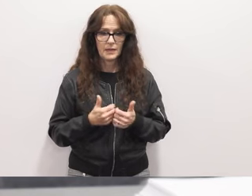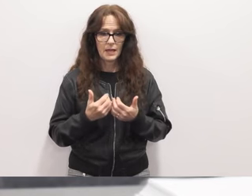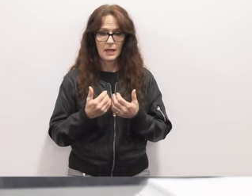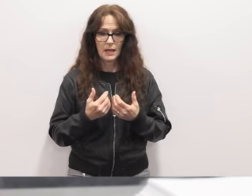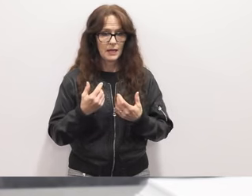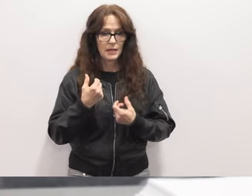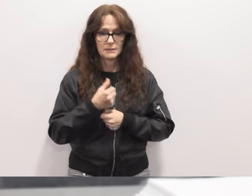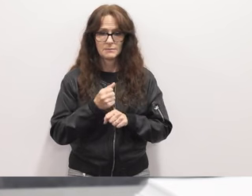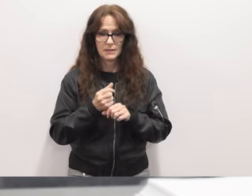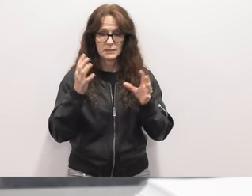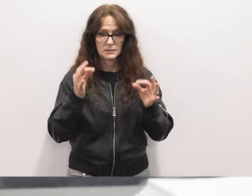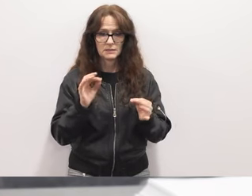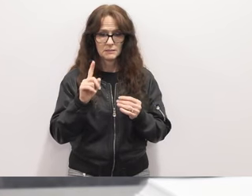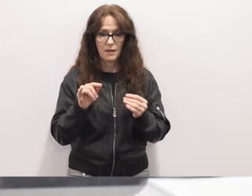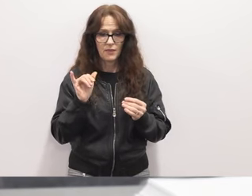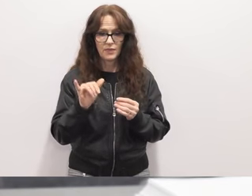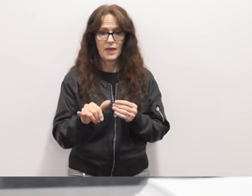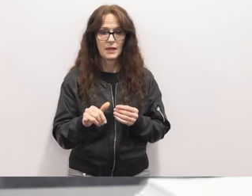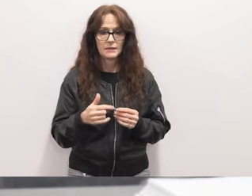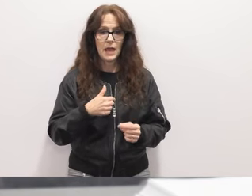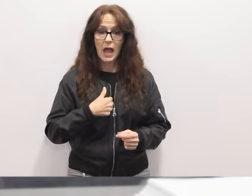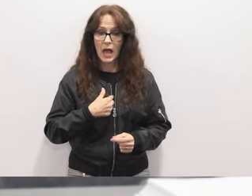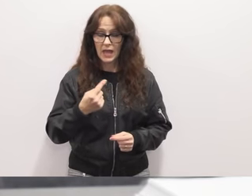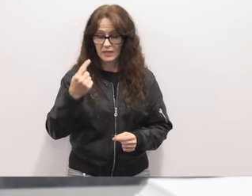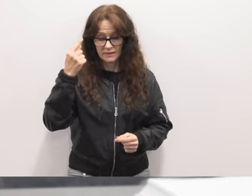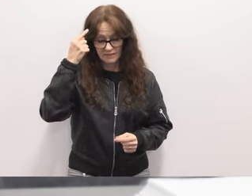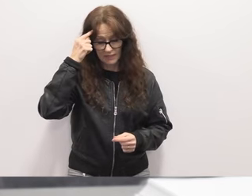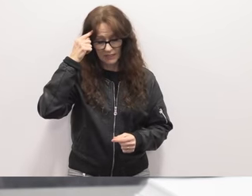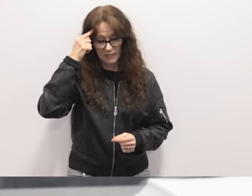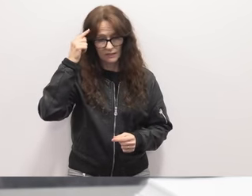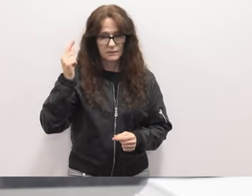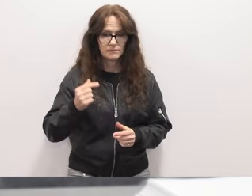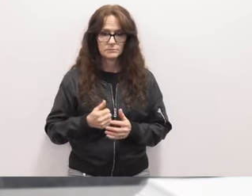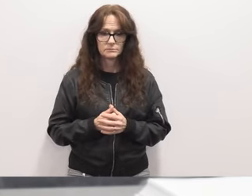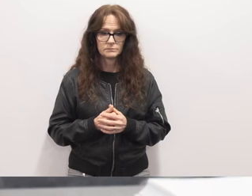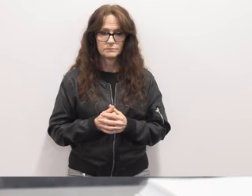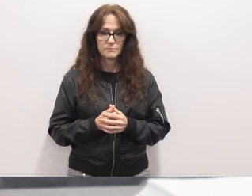I think that, that the one, three and five